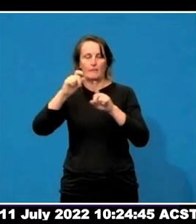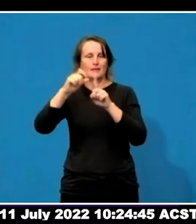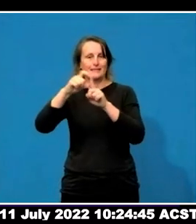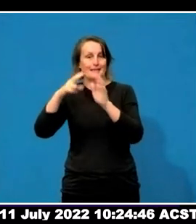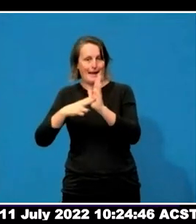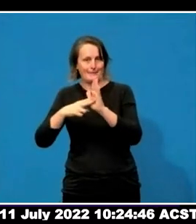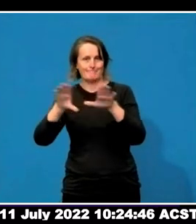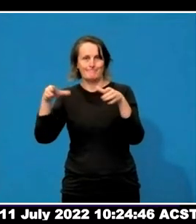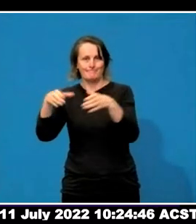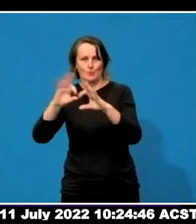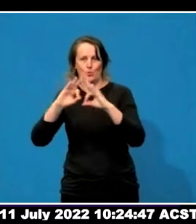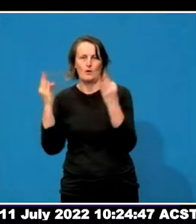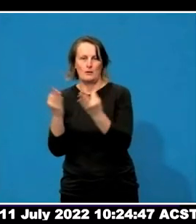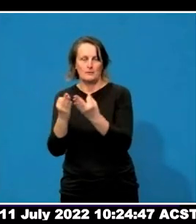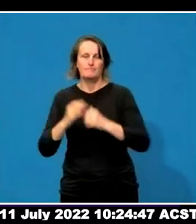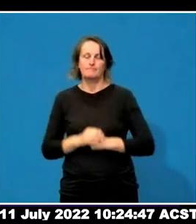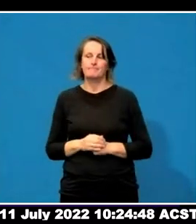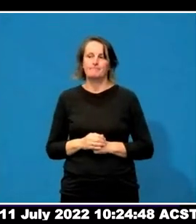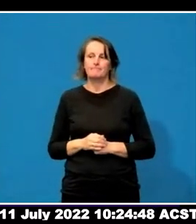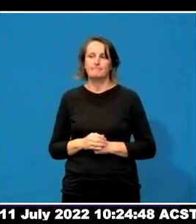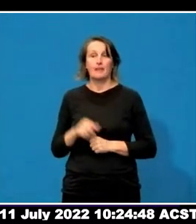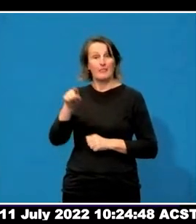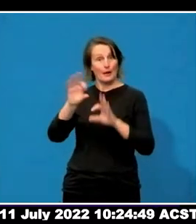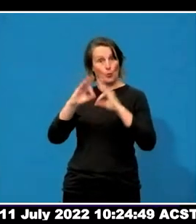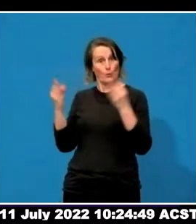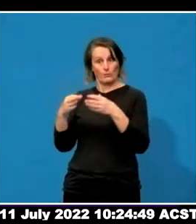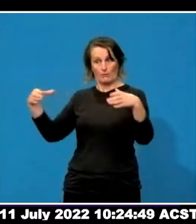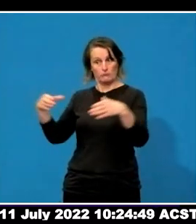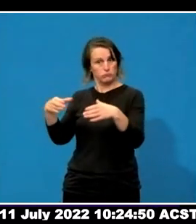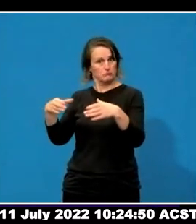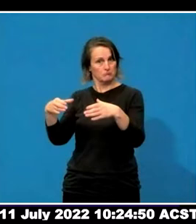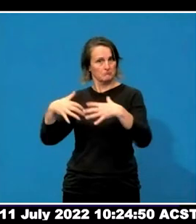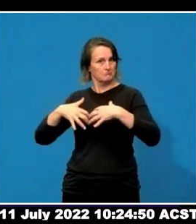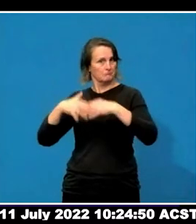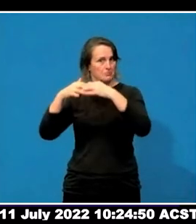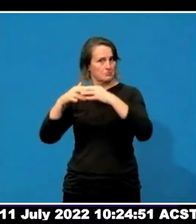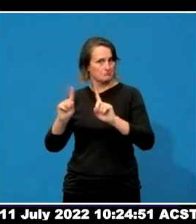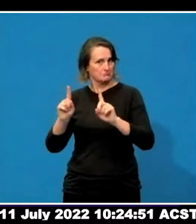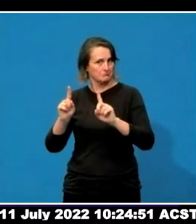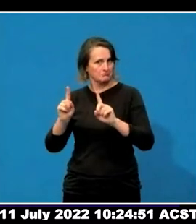The origins of FPDN can be traced to a national gathering of First Nations people